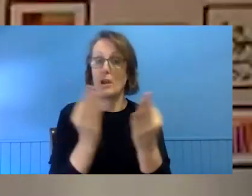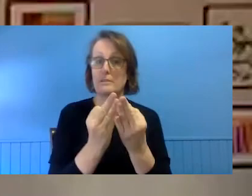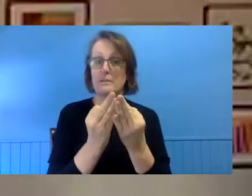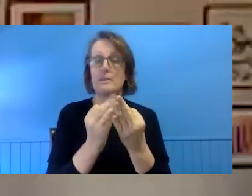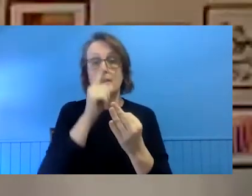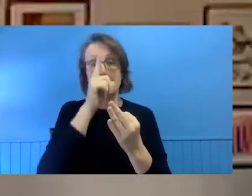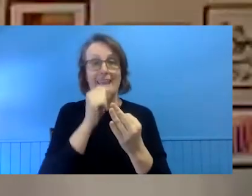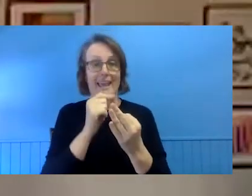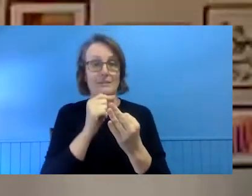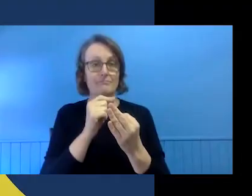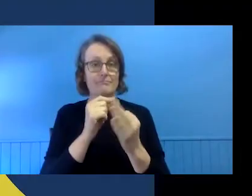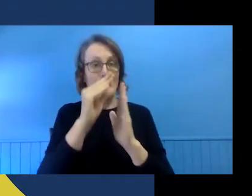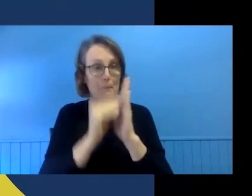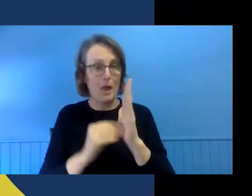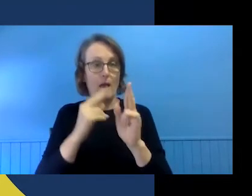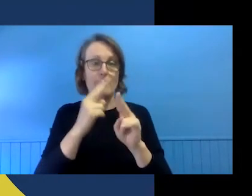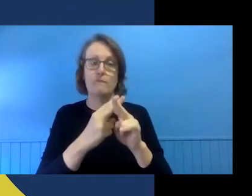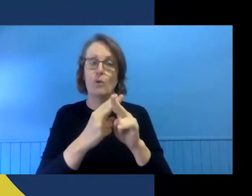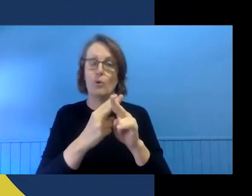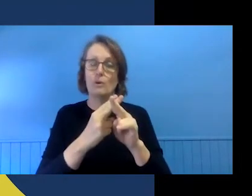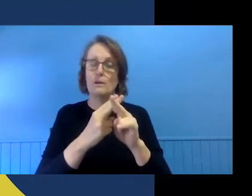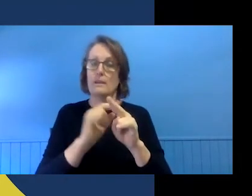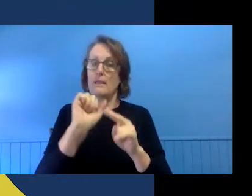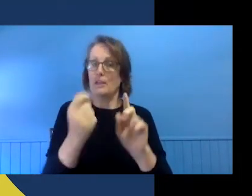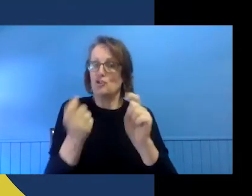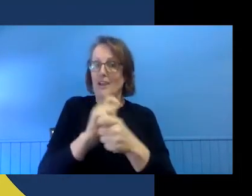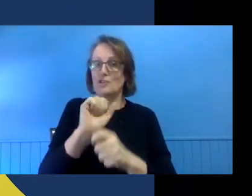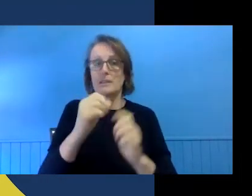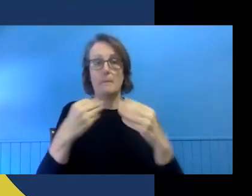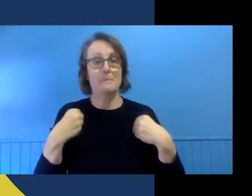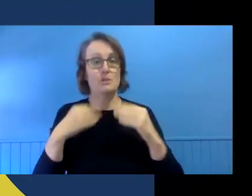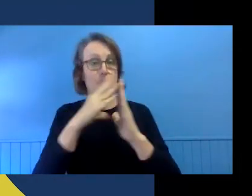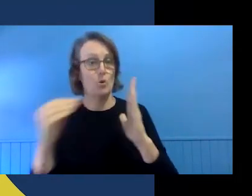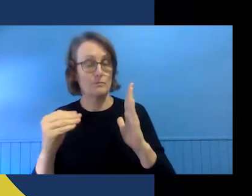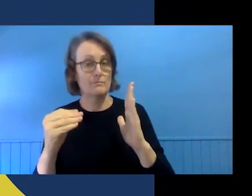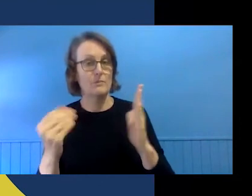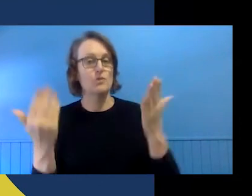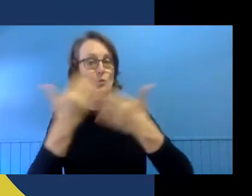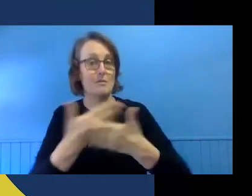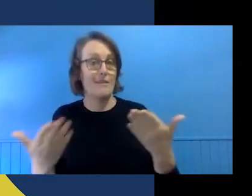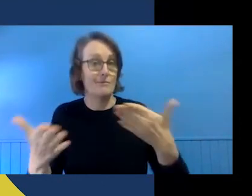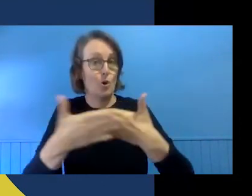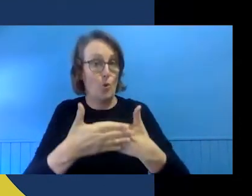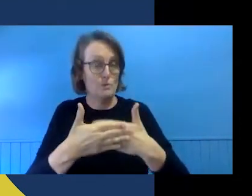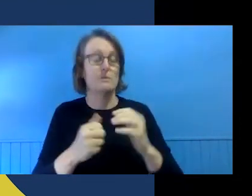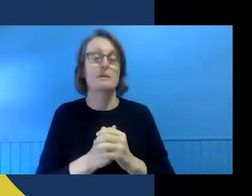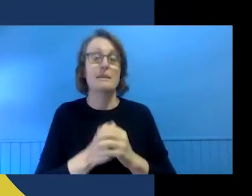closes tonight at midnight. It's been great to so much interest in this program, particularly on the webinar. If you missed the webinar